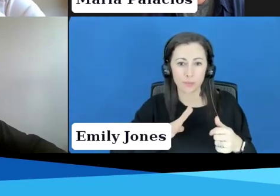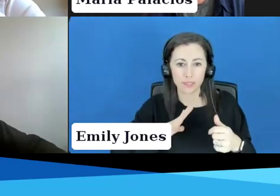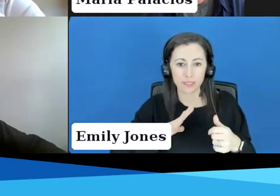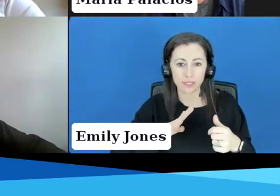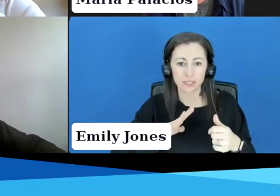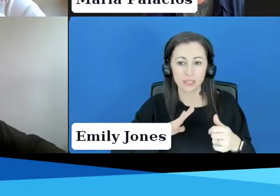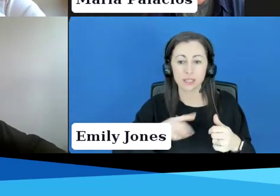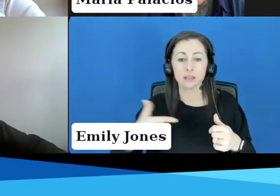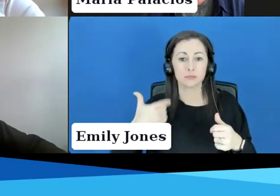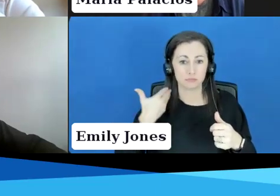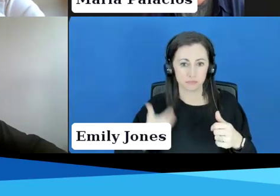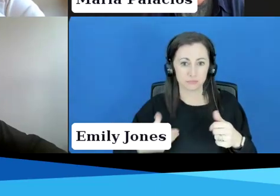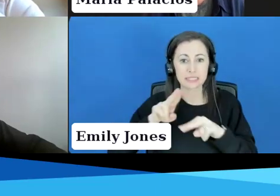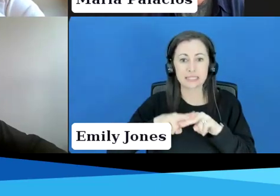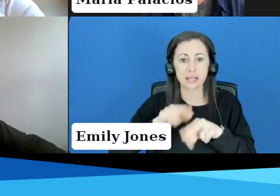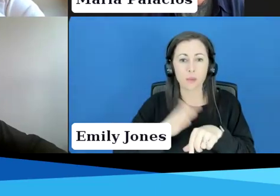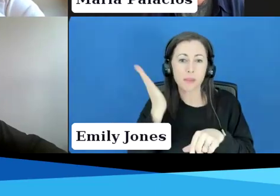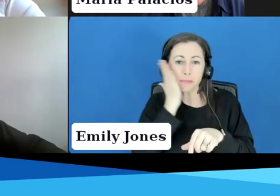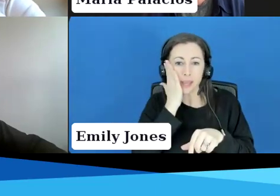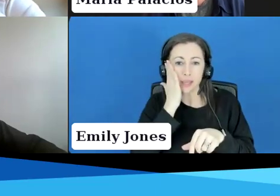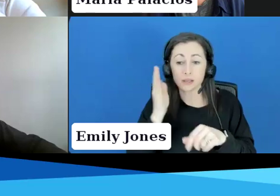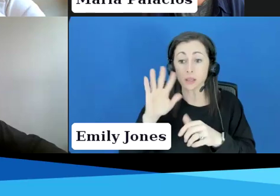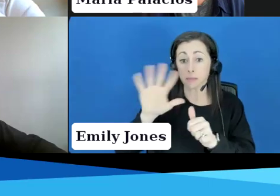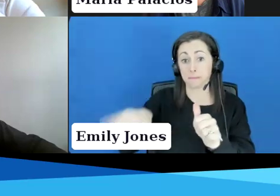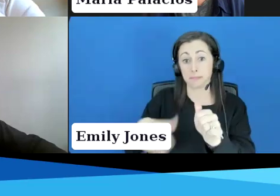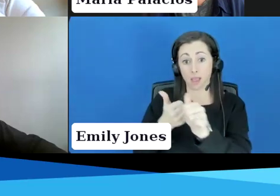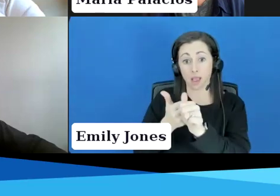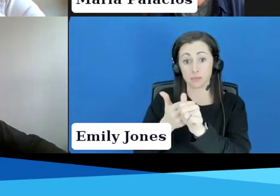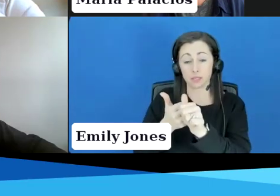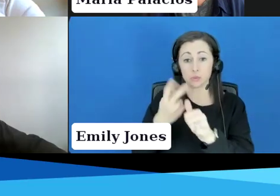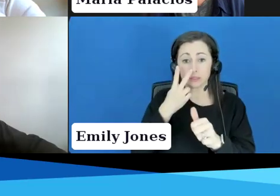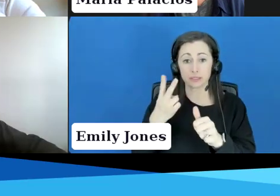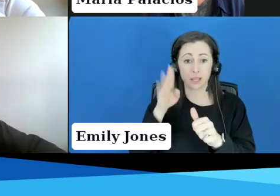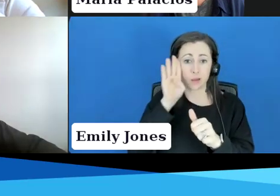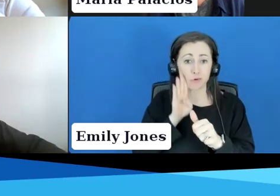I'm sitting on my bed with a background of a brown wooden bed frame,